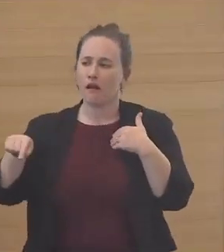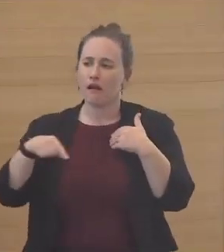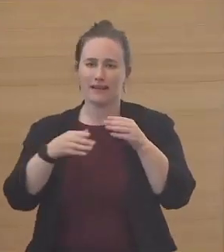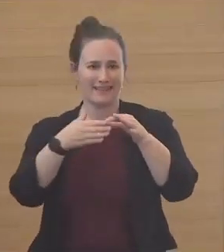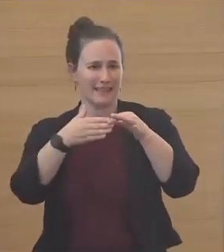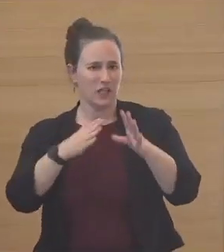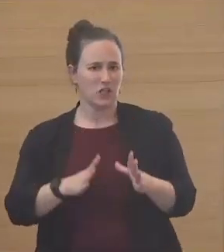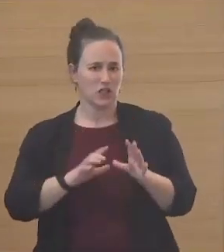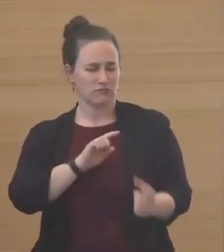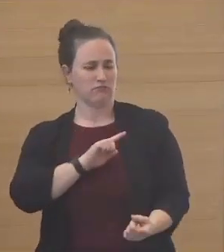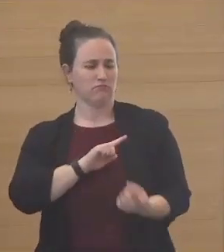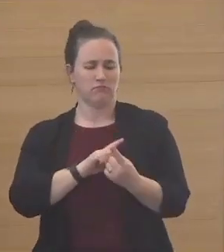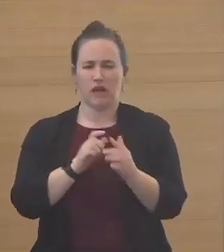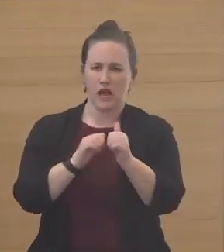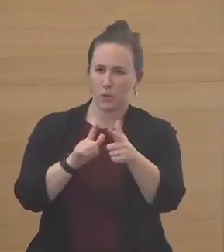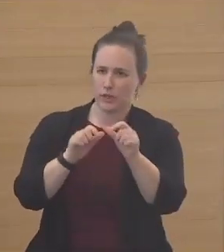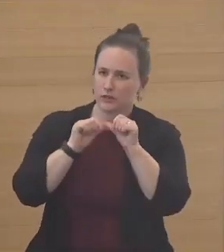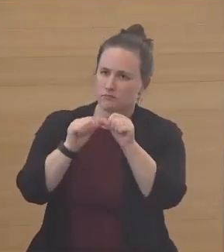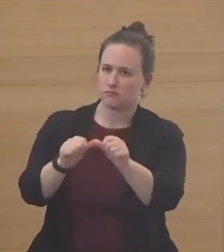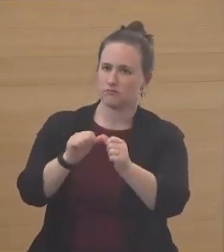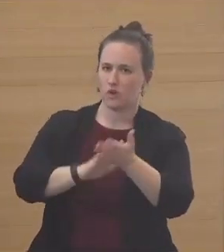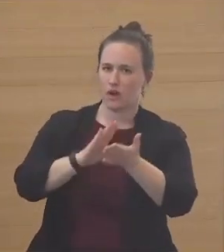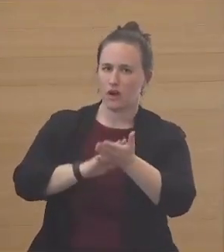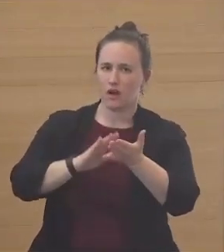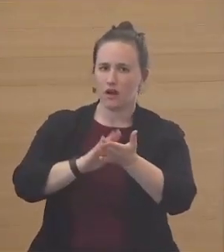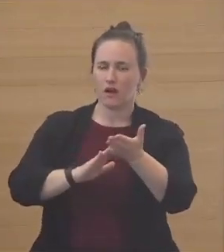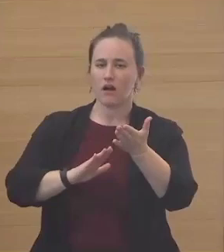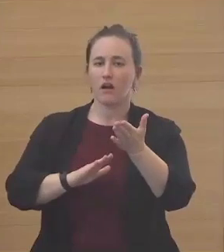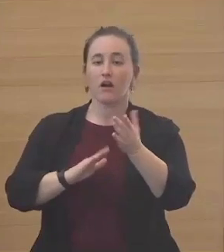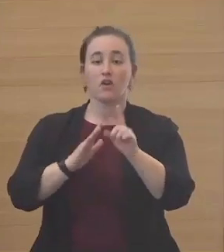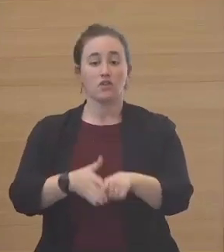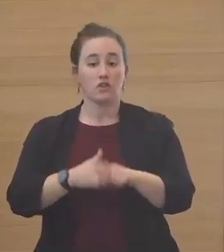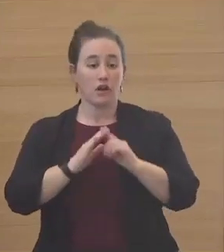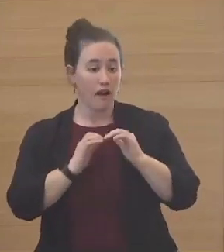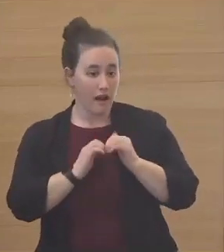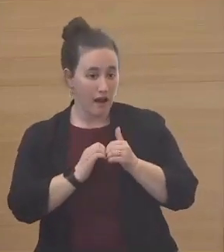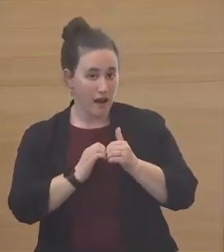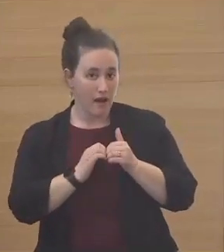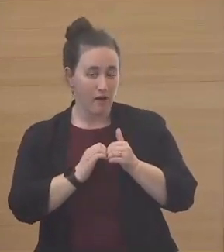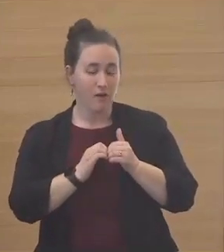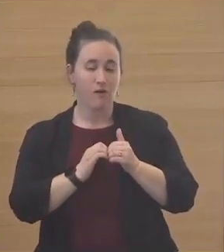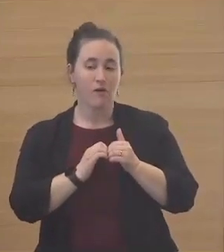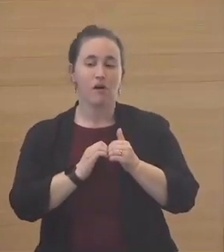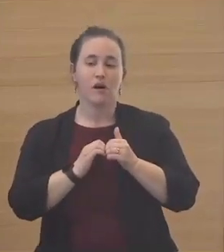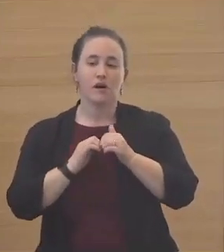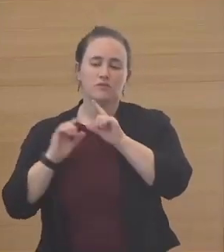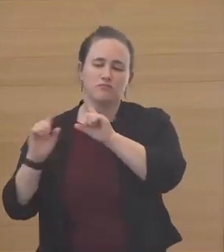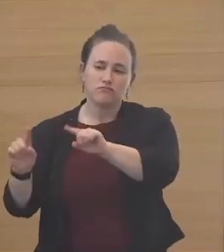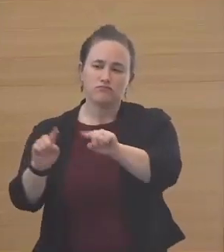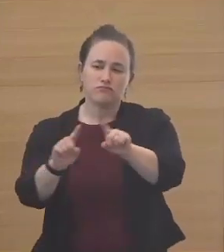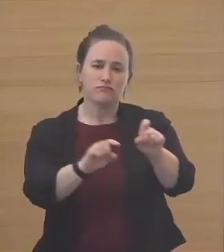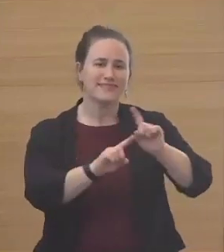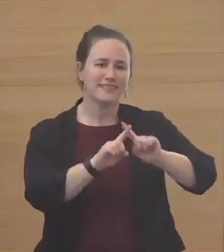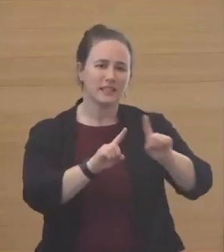How do we keep this going? We started off by going to different events like the Abilities Expo,